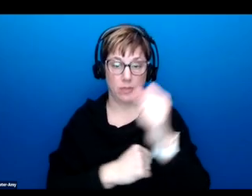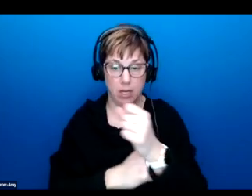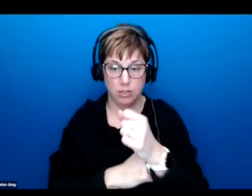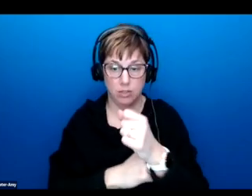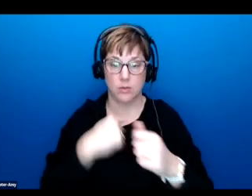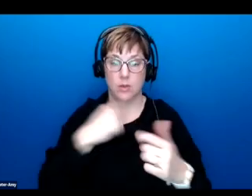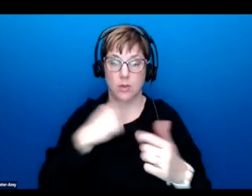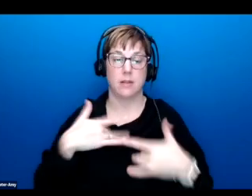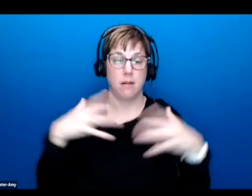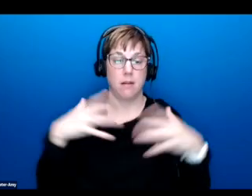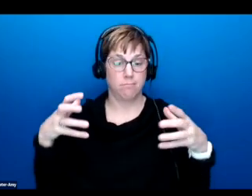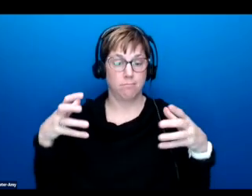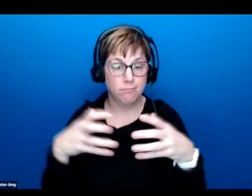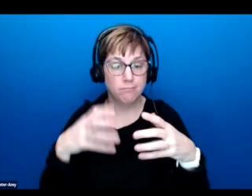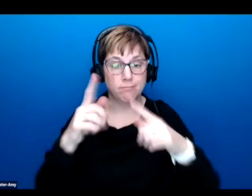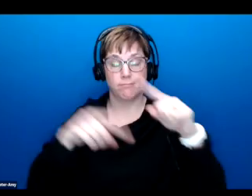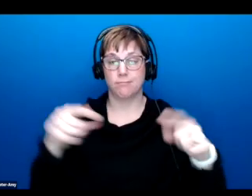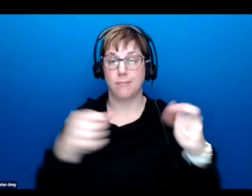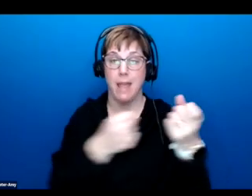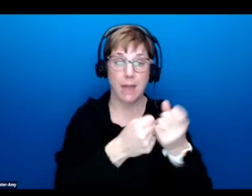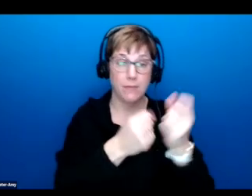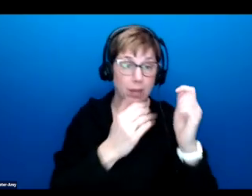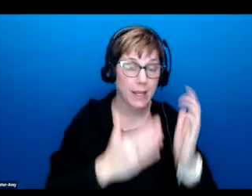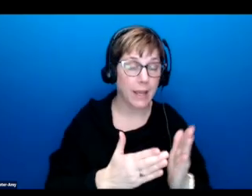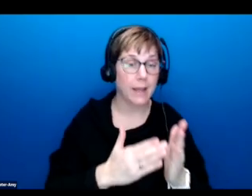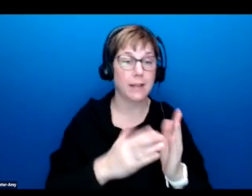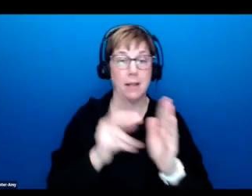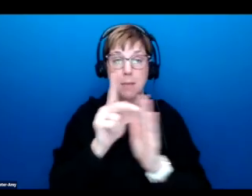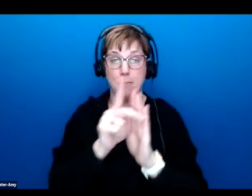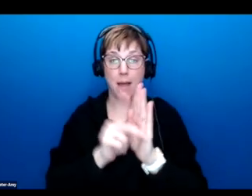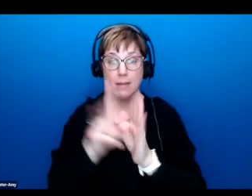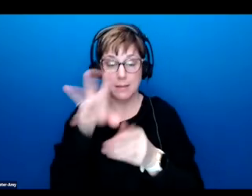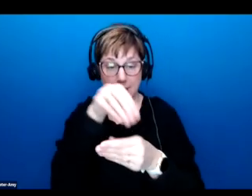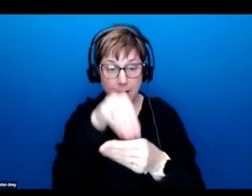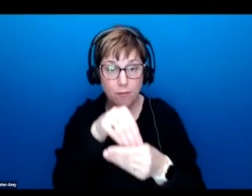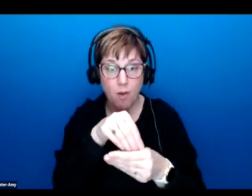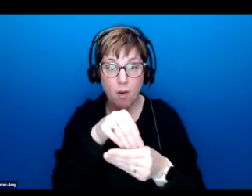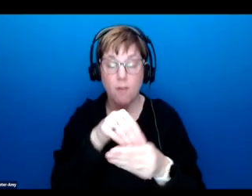policymakers, researchers, and many more stakeholders interested in